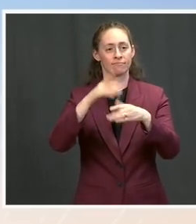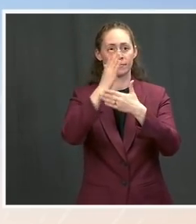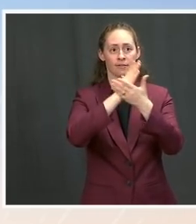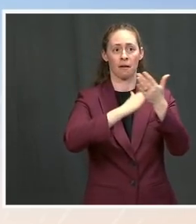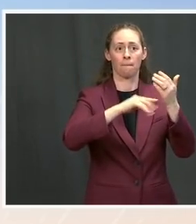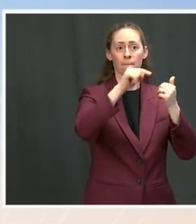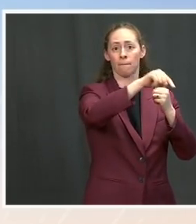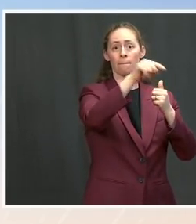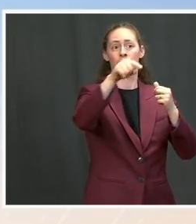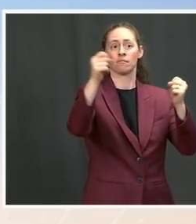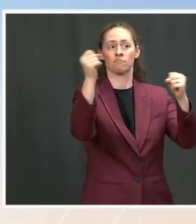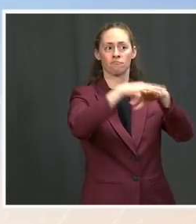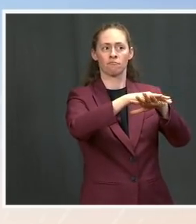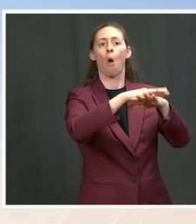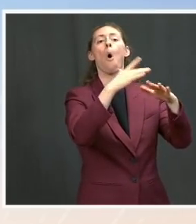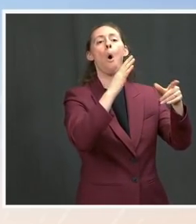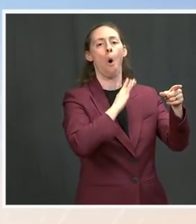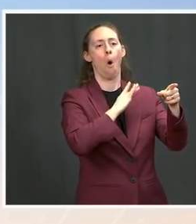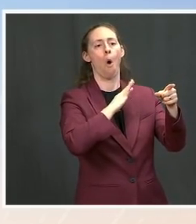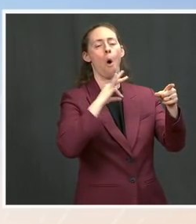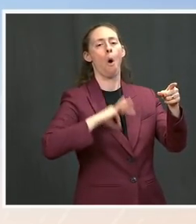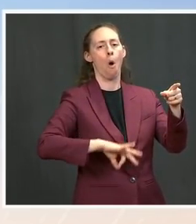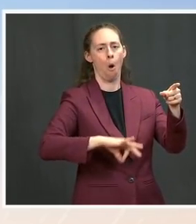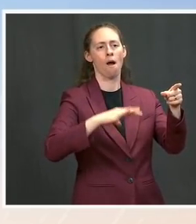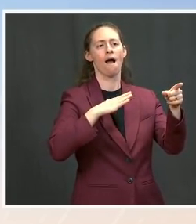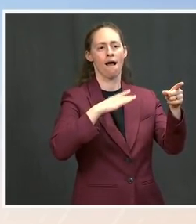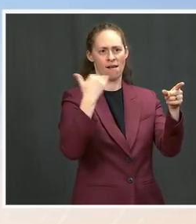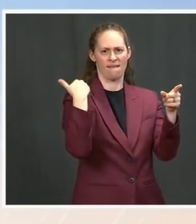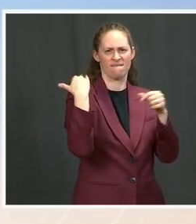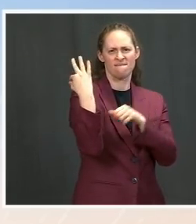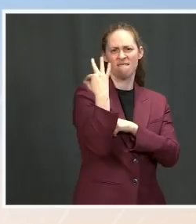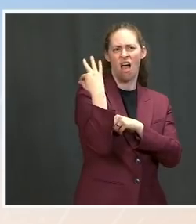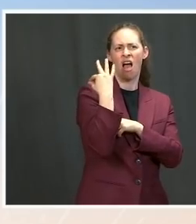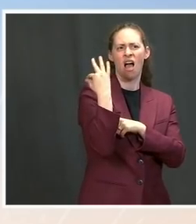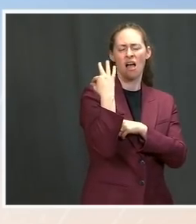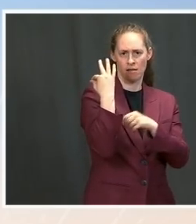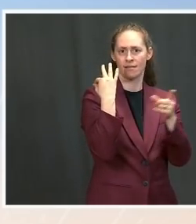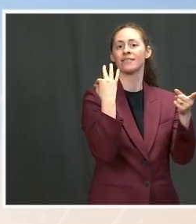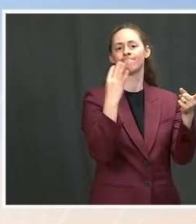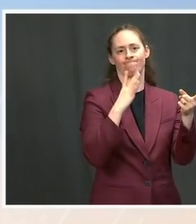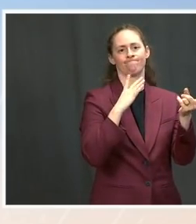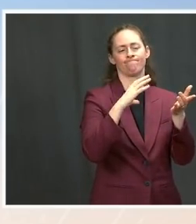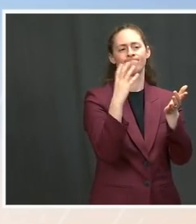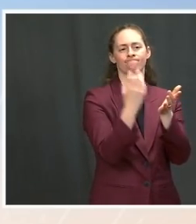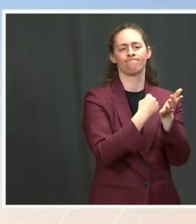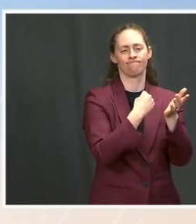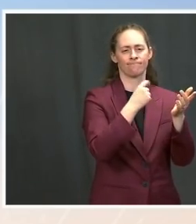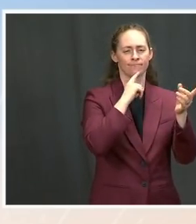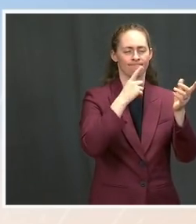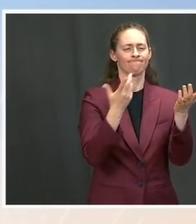There are some places where those mass vaccination sites -- that's a mouthful, for some reason -- have not stayed open.